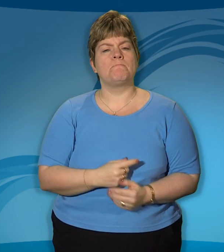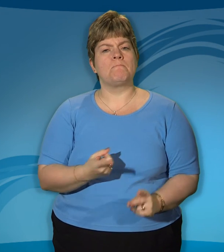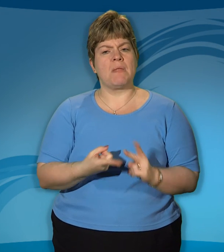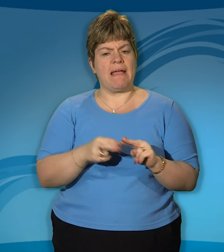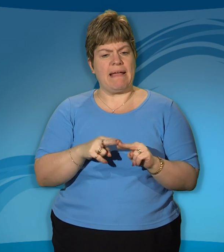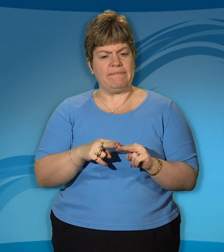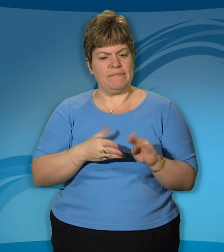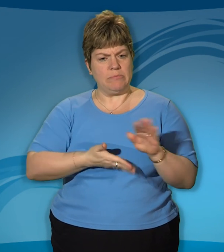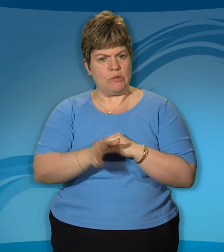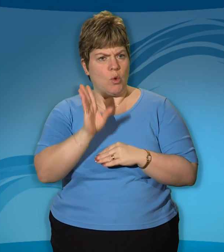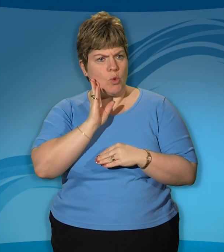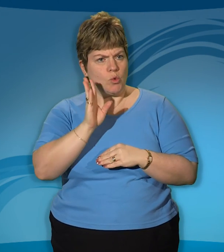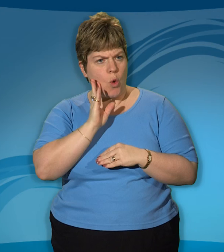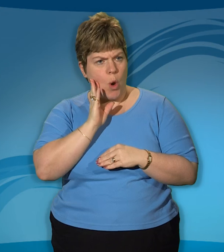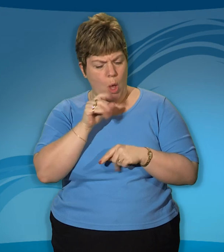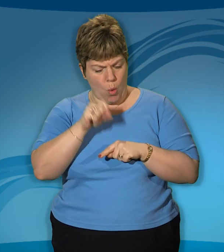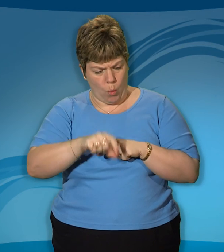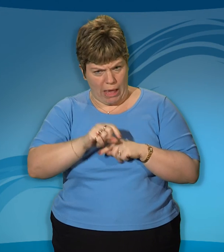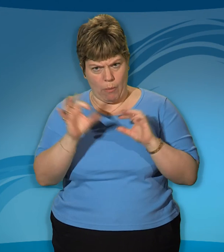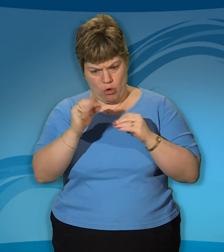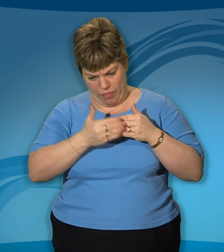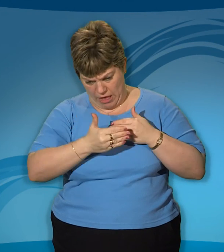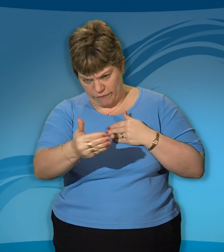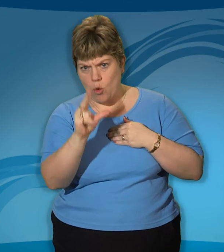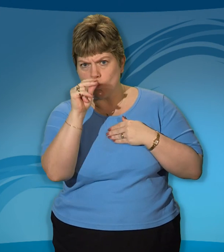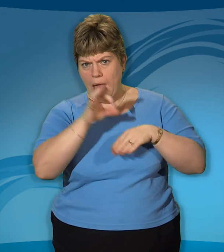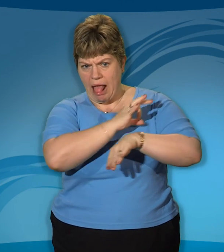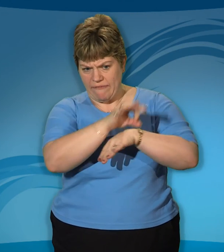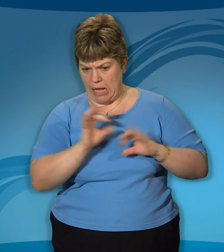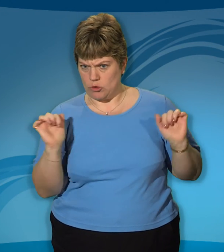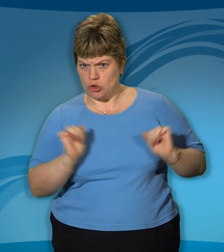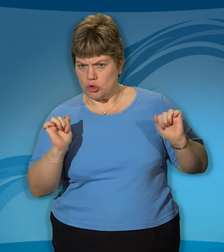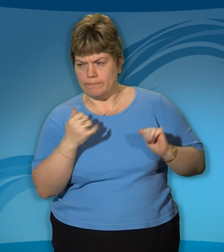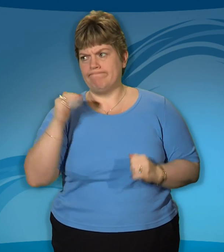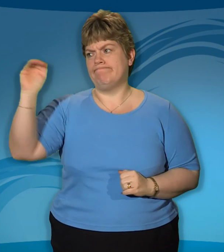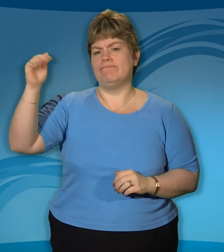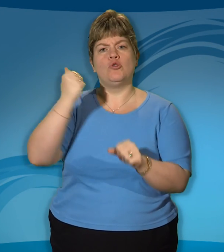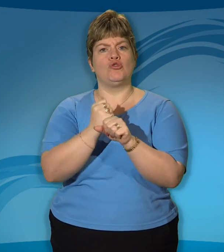Contact your GP if you have not passed urine 12 hours after your procedure.